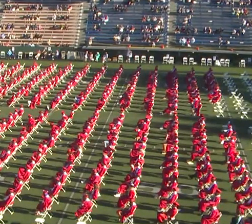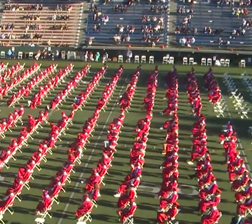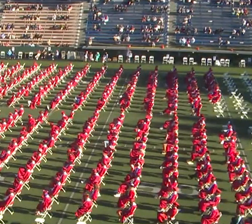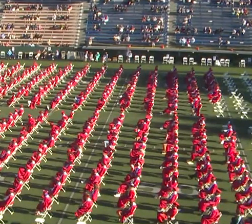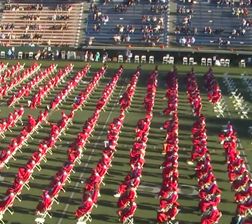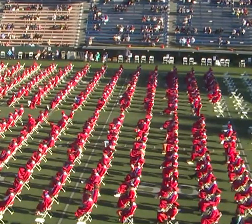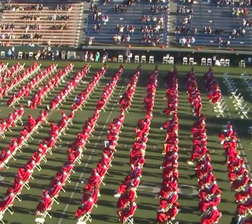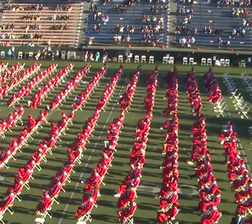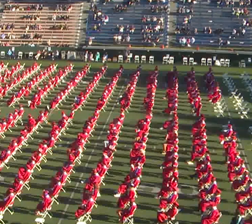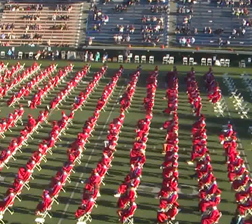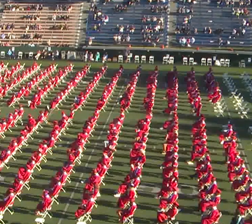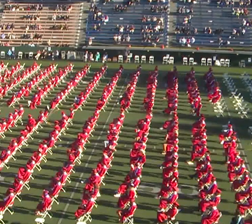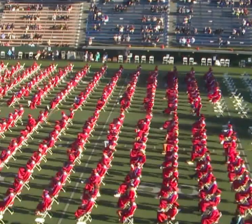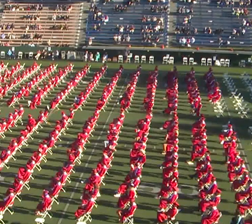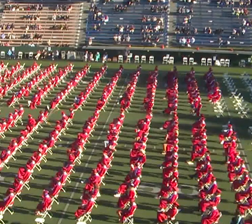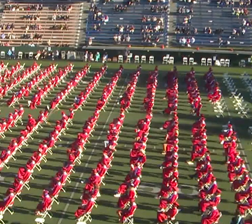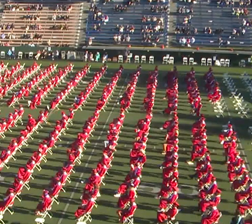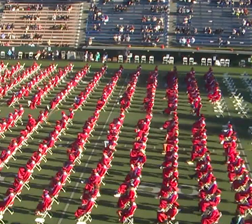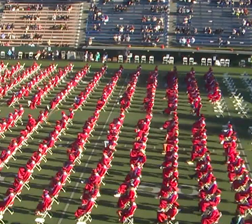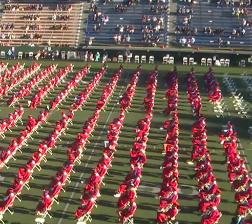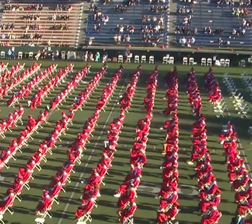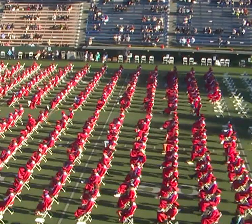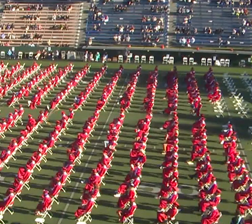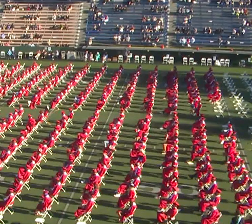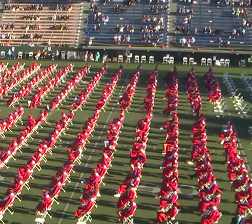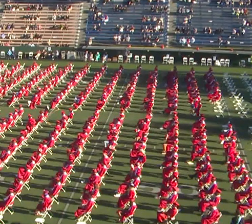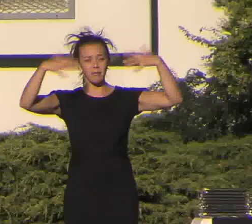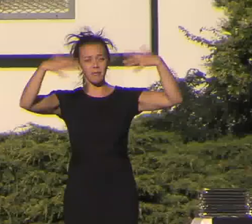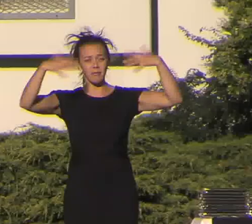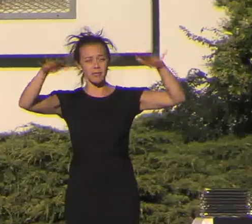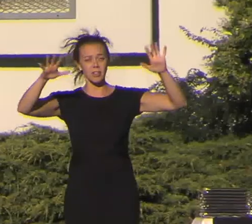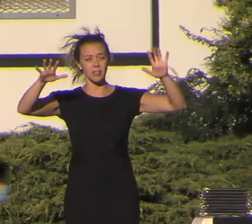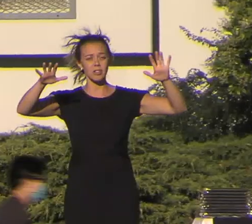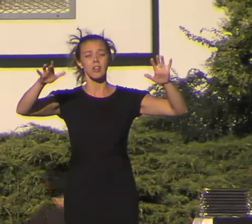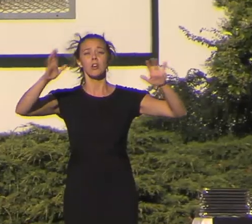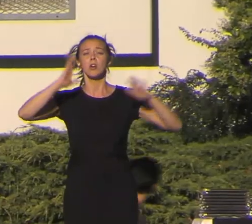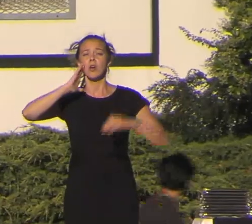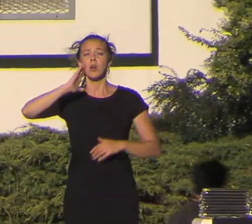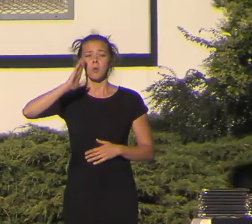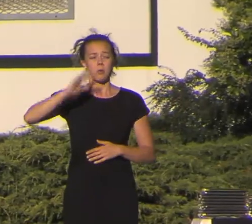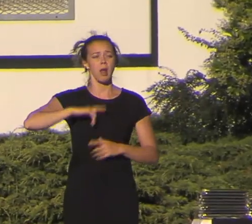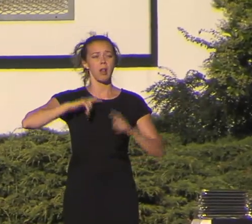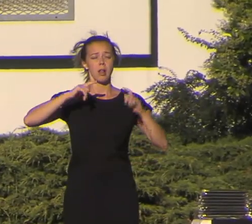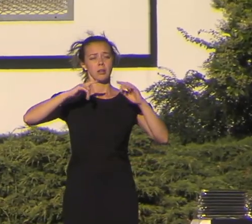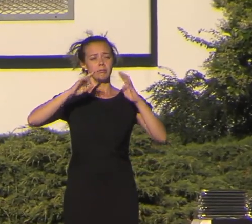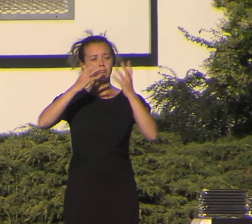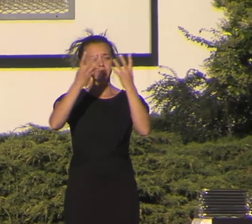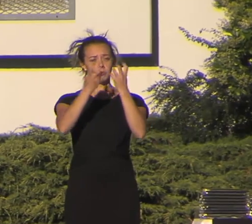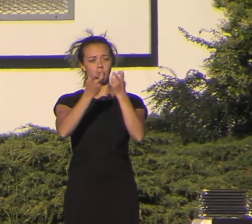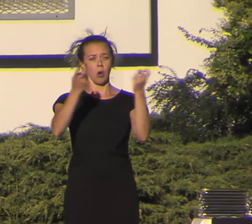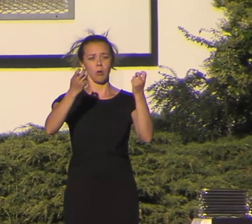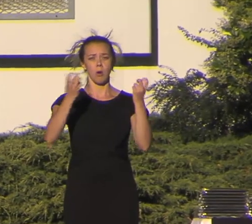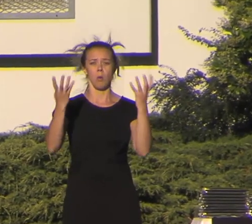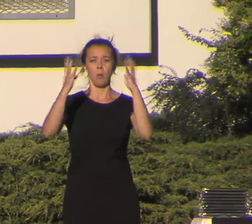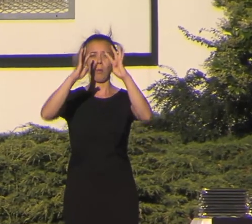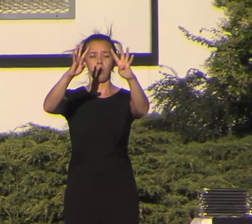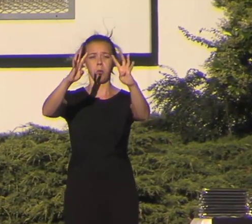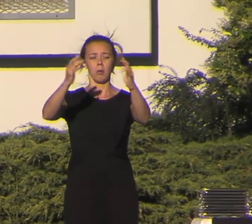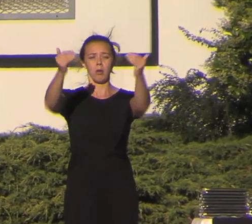Once the ceremony is finished the ushers will dismiss each row in reverse order starting with the back row. Please walk through the tunnel and up